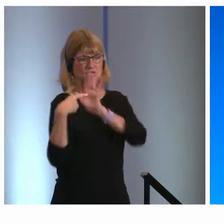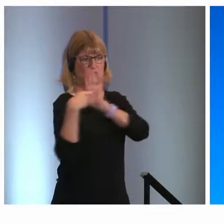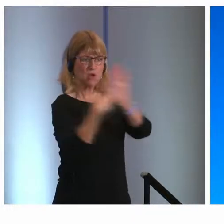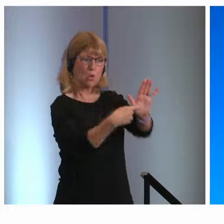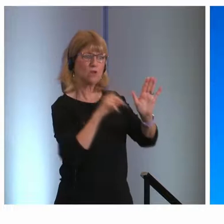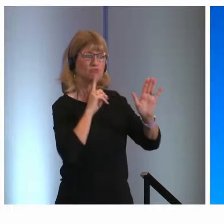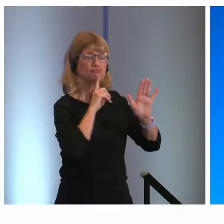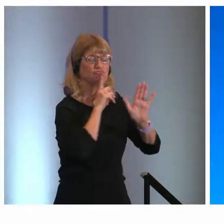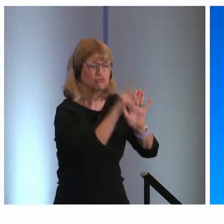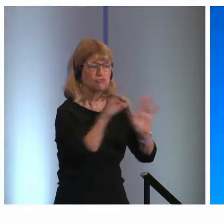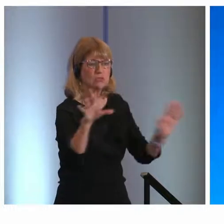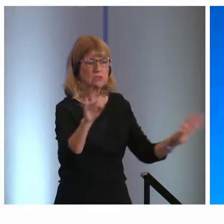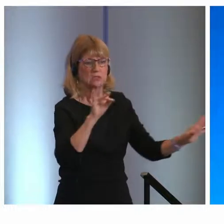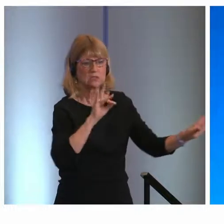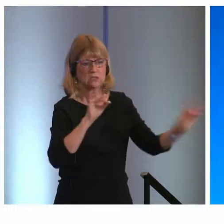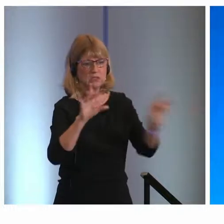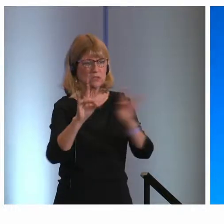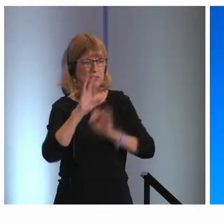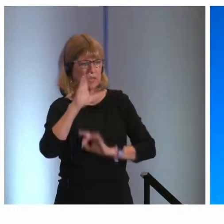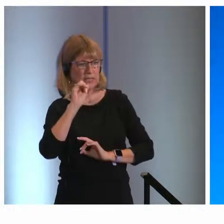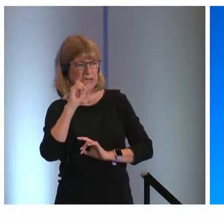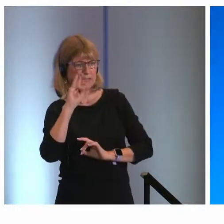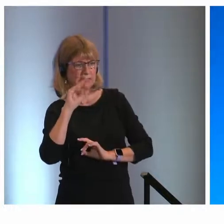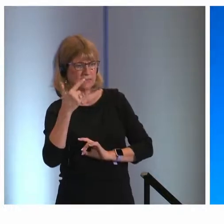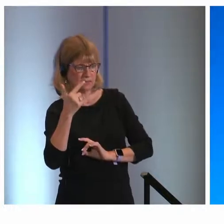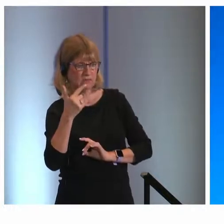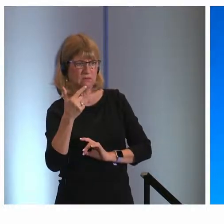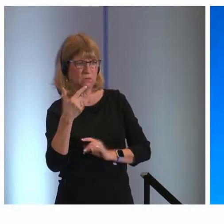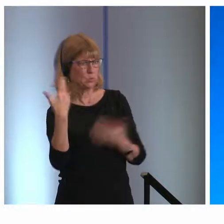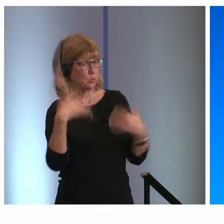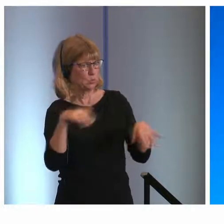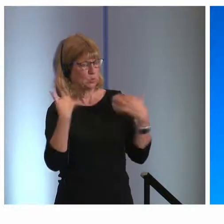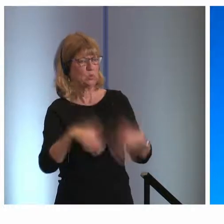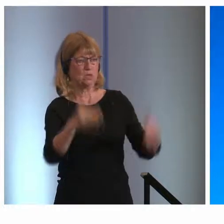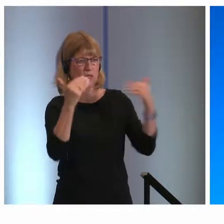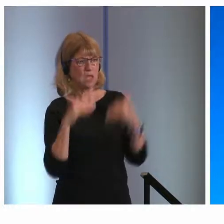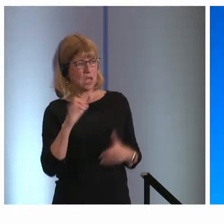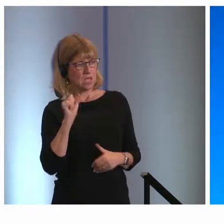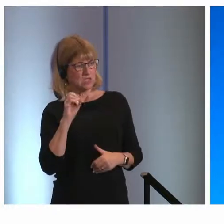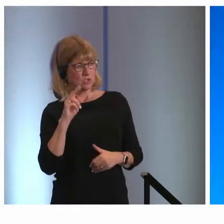Comcast NBCUniversal and now they are showing through this mechanism, actual, authentic casting.